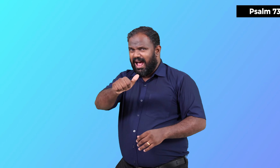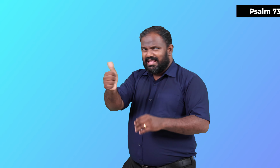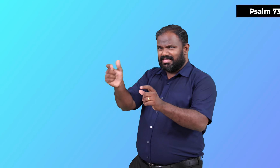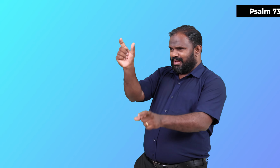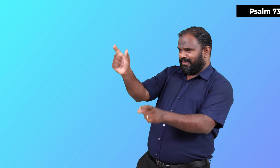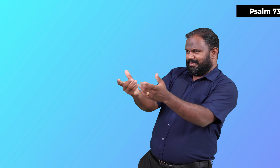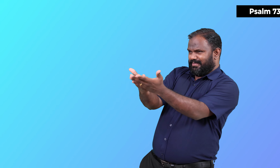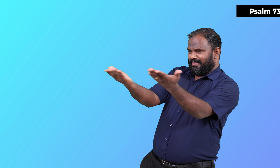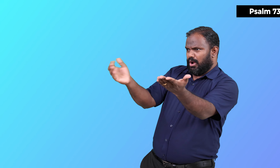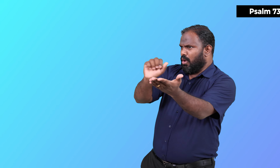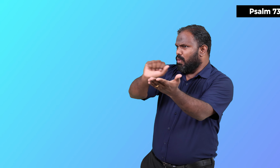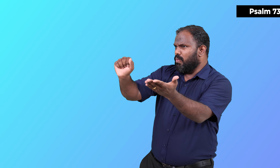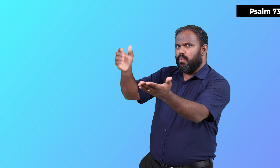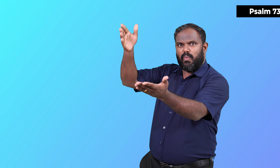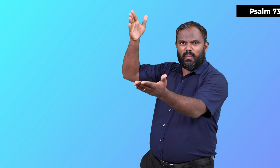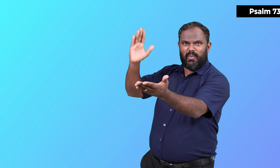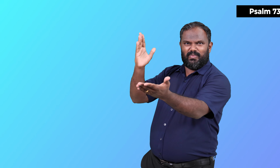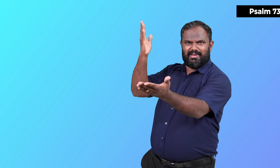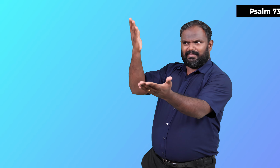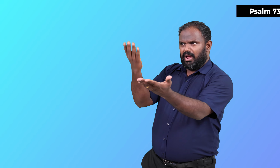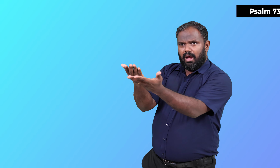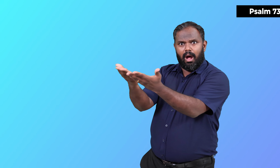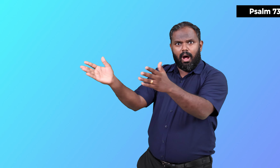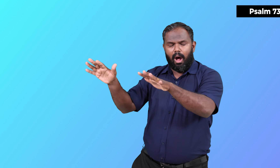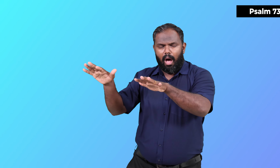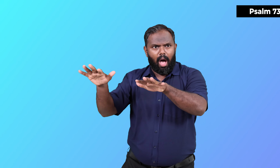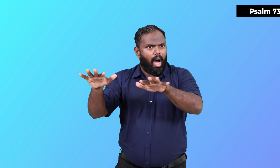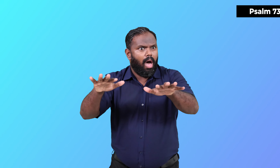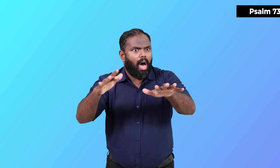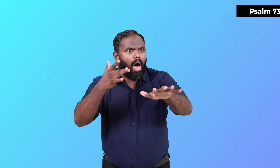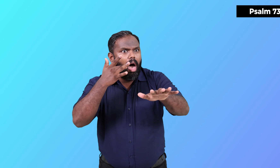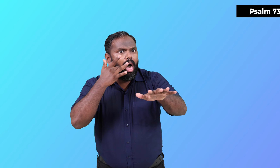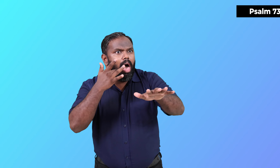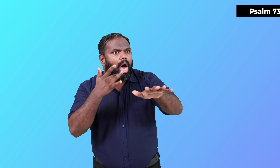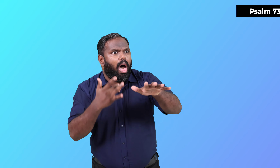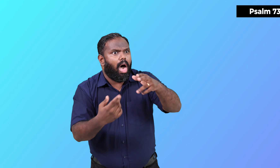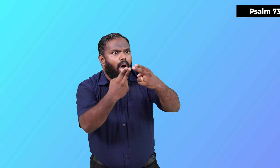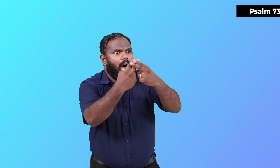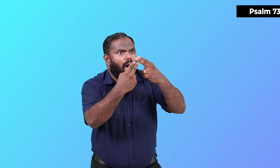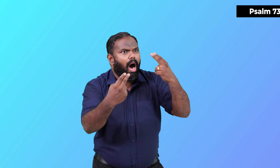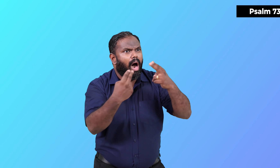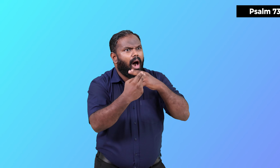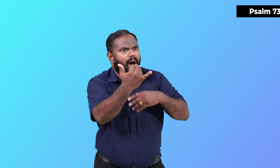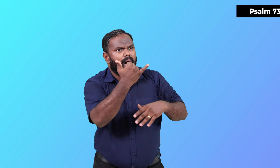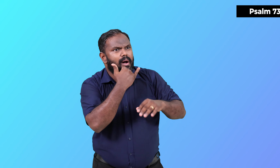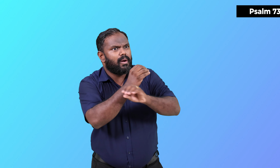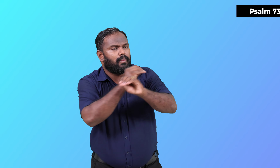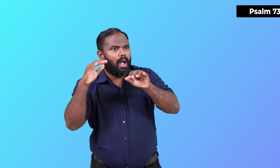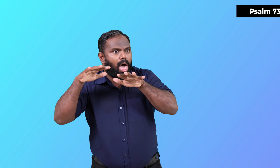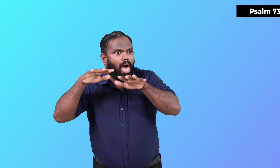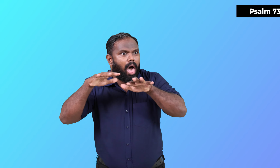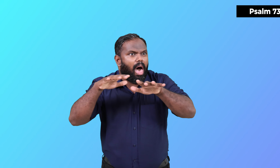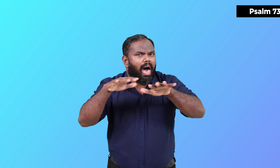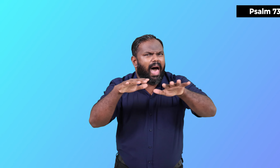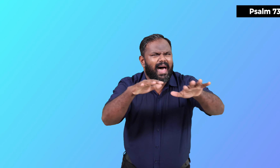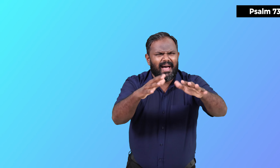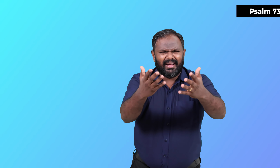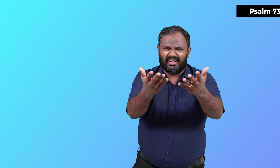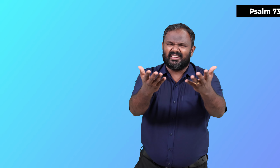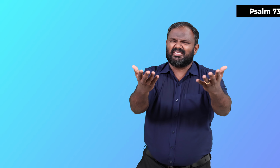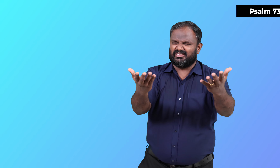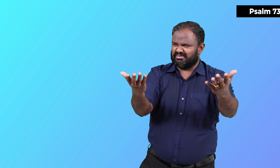Even God’s people turn to them and do what they say.